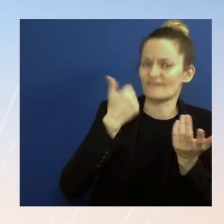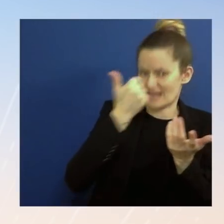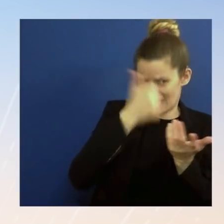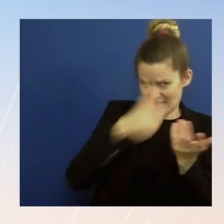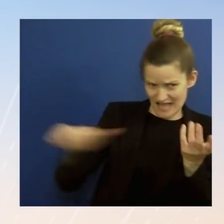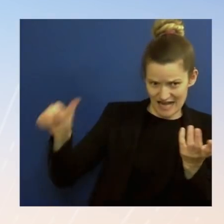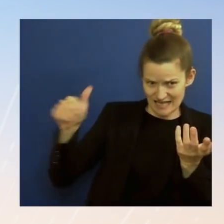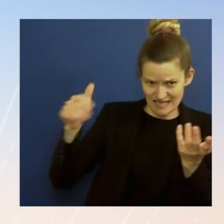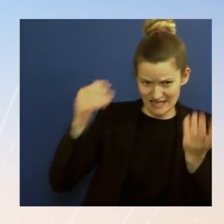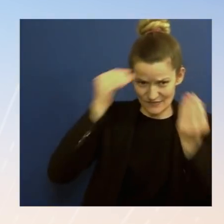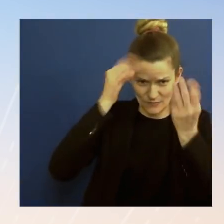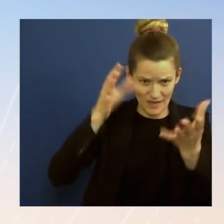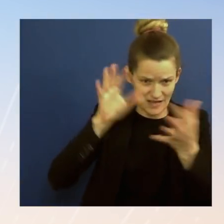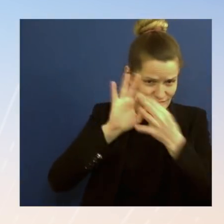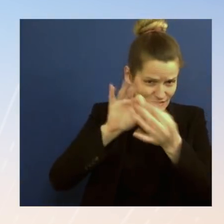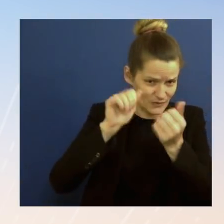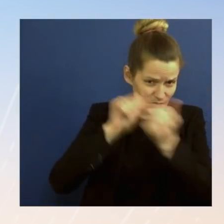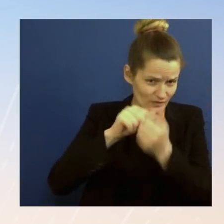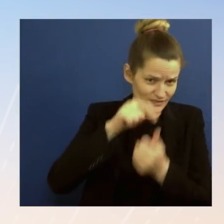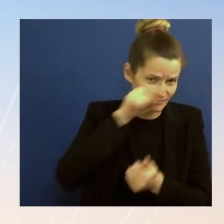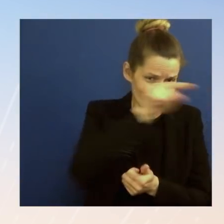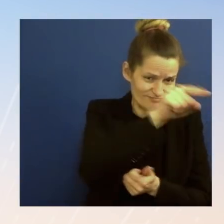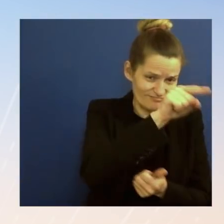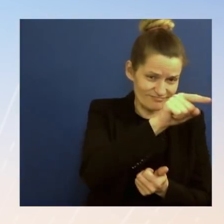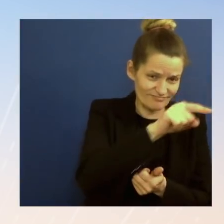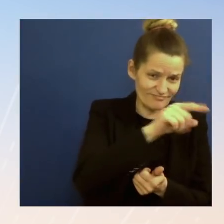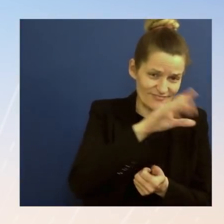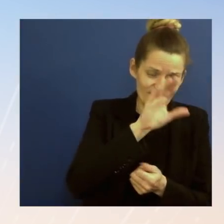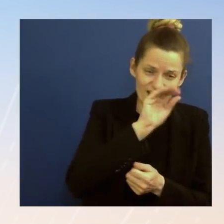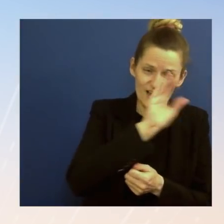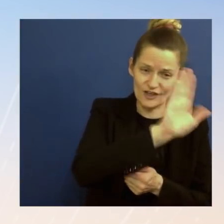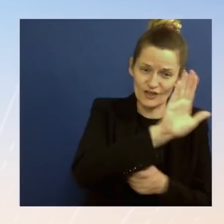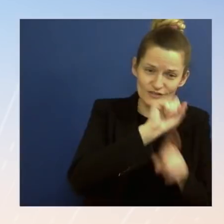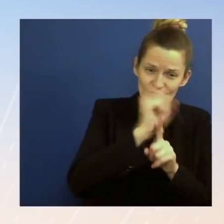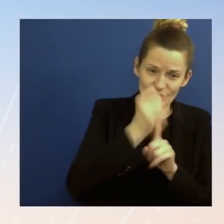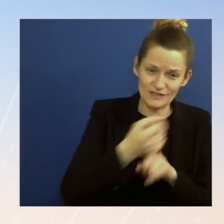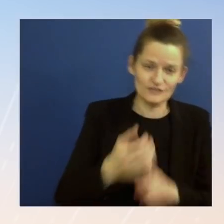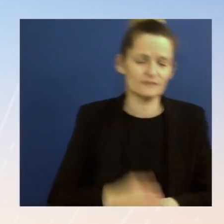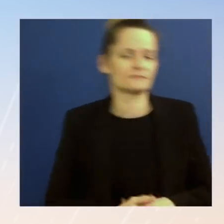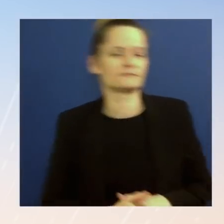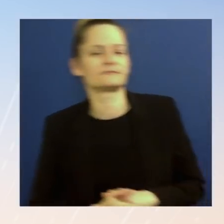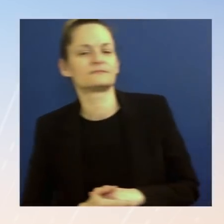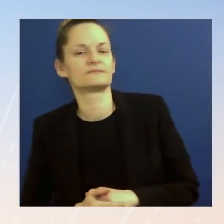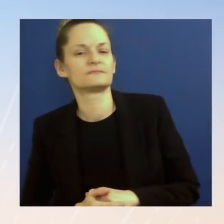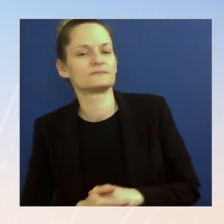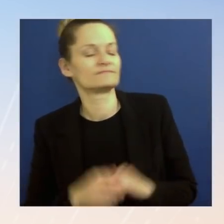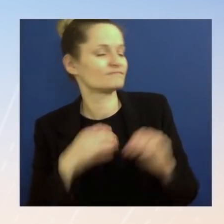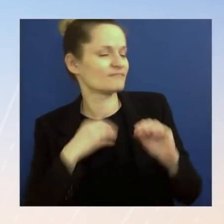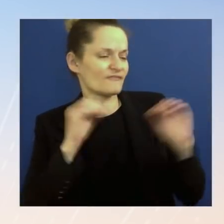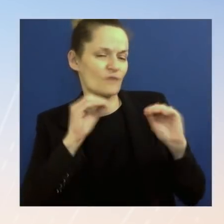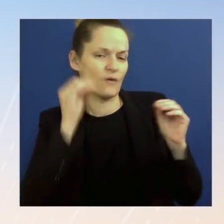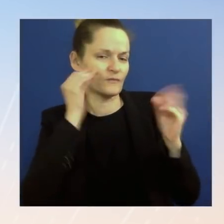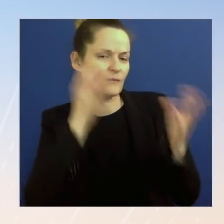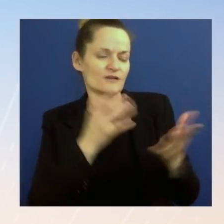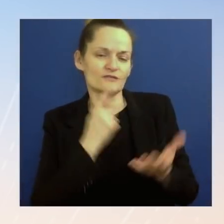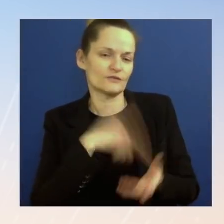have any reason to believe that Griner is being used as a political pawn by the Russian government? Or does the administration see this strictly as part